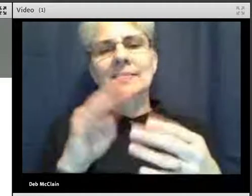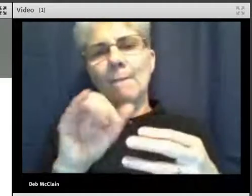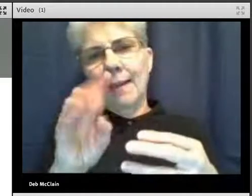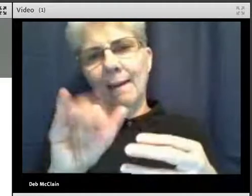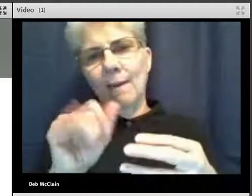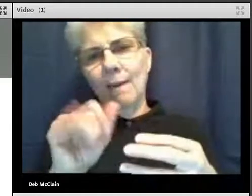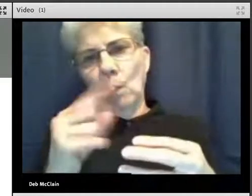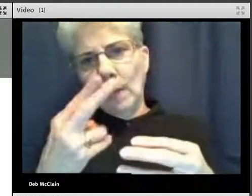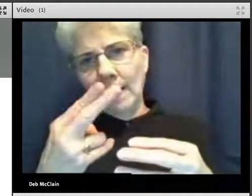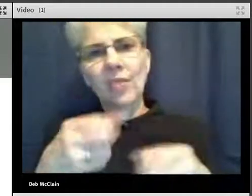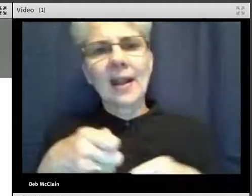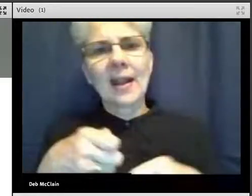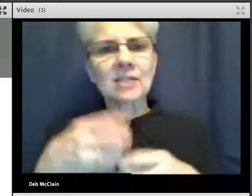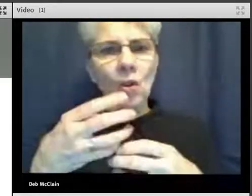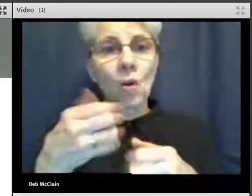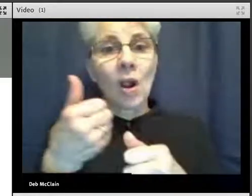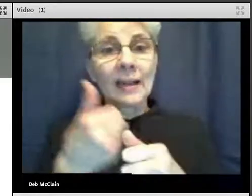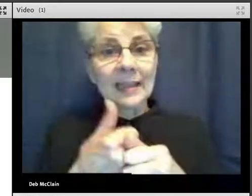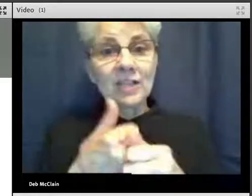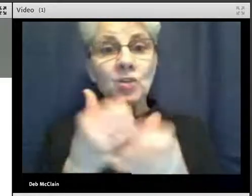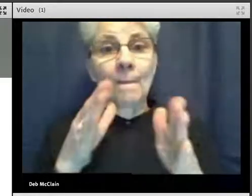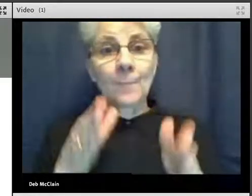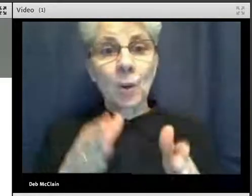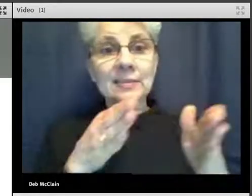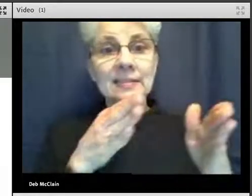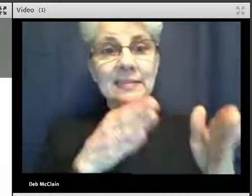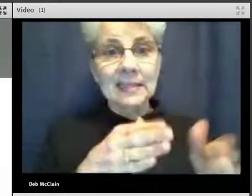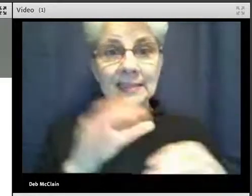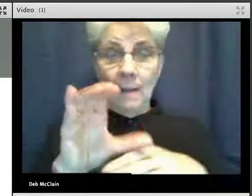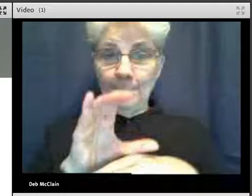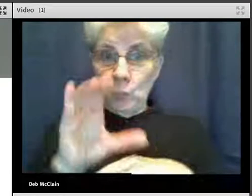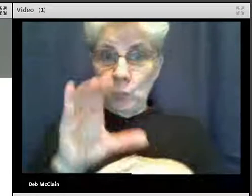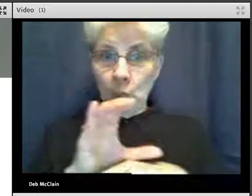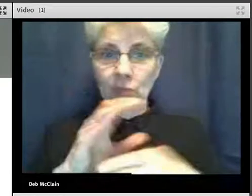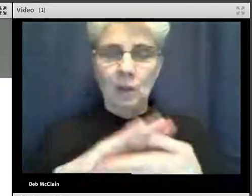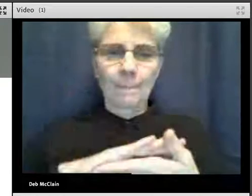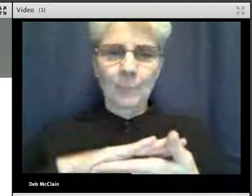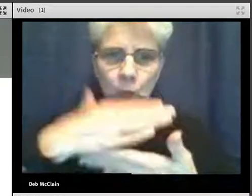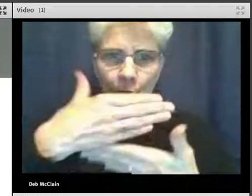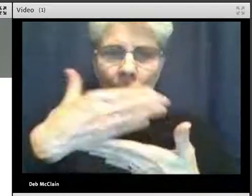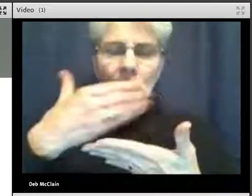and it has to load on each person's computer. And, you know, we all have different bandwidth.